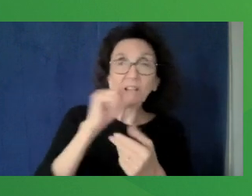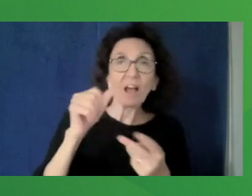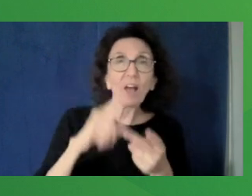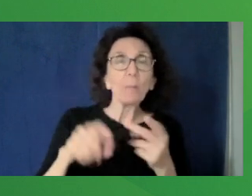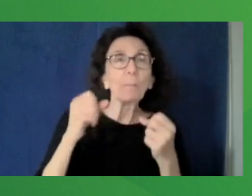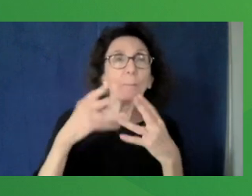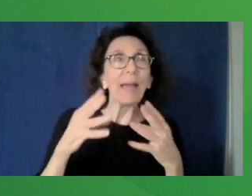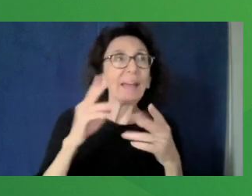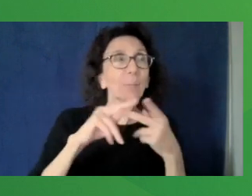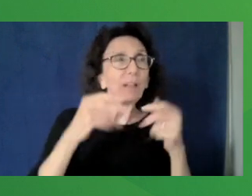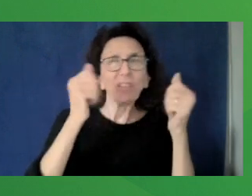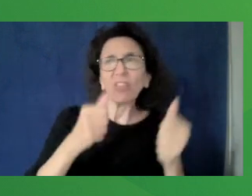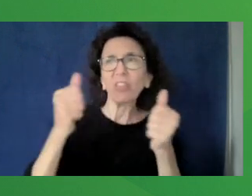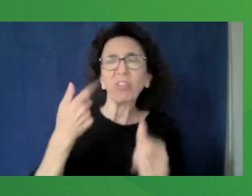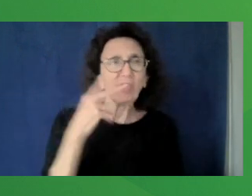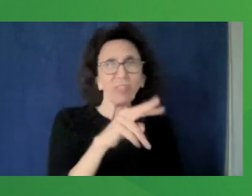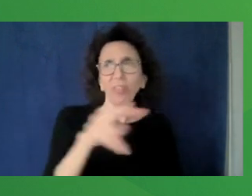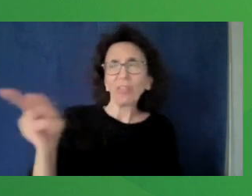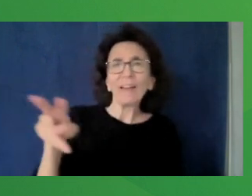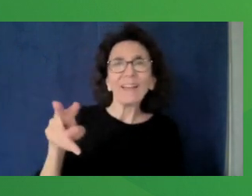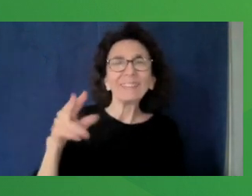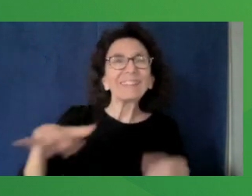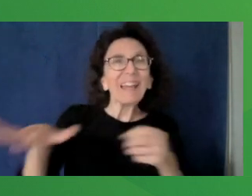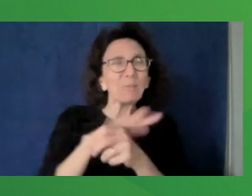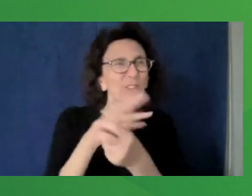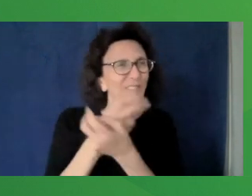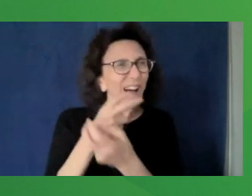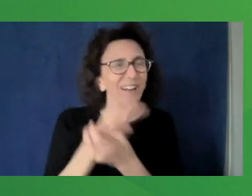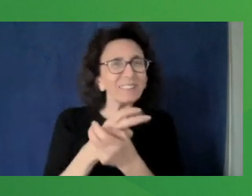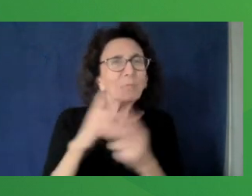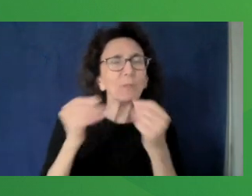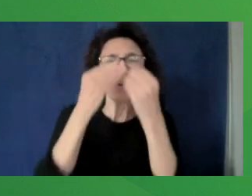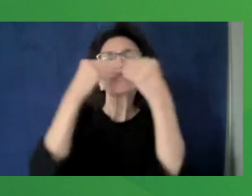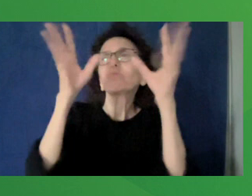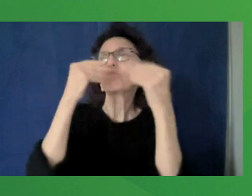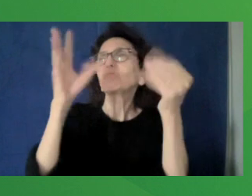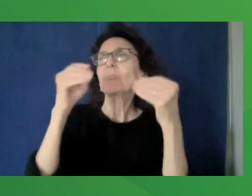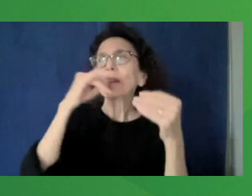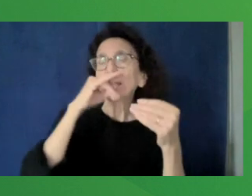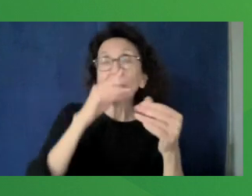seen. A toxic neighborhood full of people with no care. Kids getting shot, and people not aware.